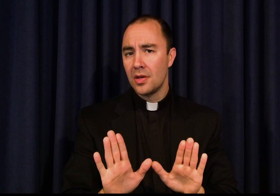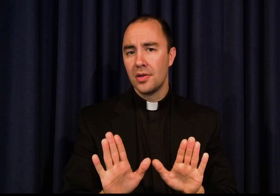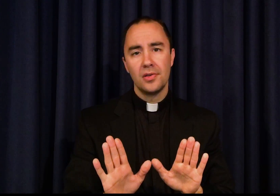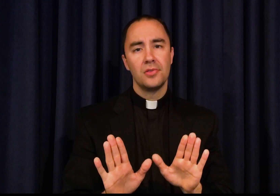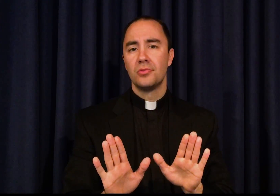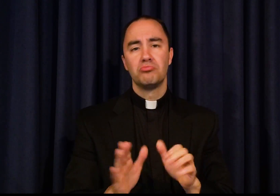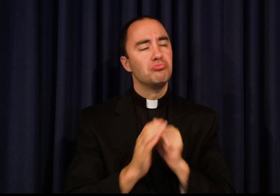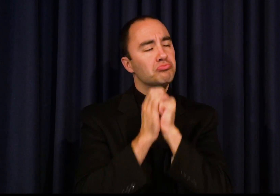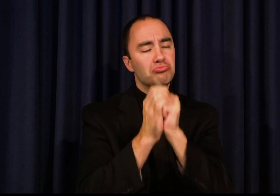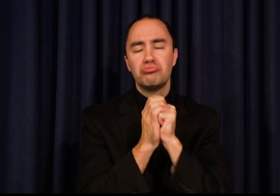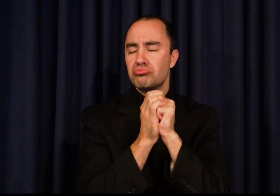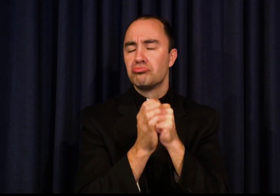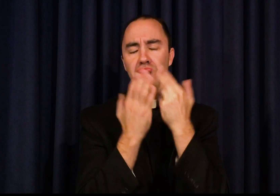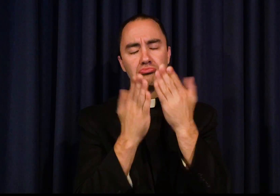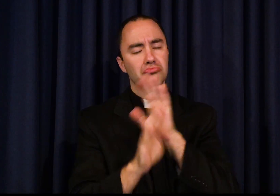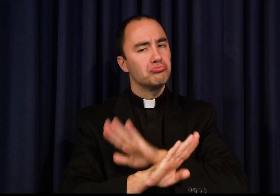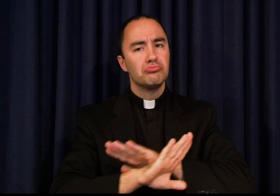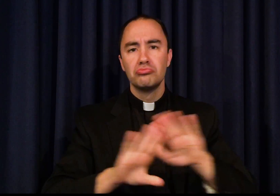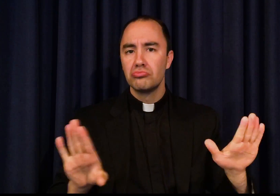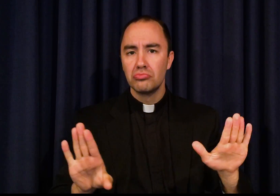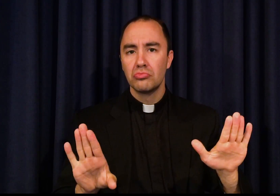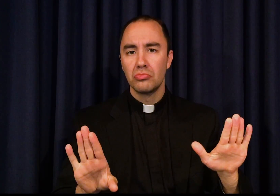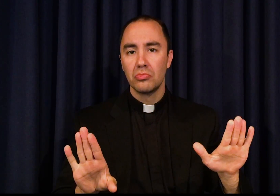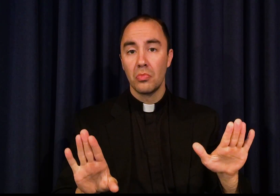go to church, I wasn't worshipping on